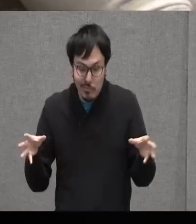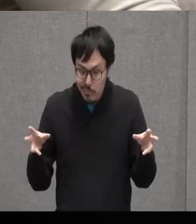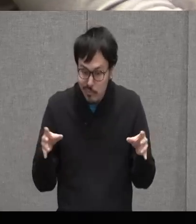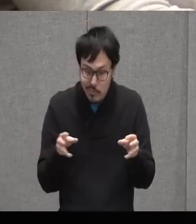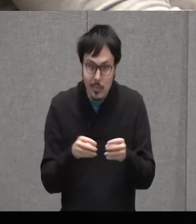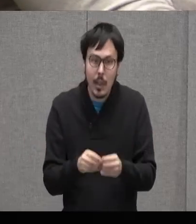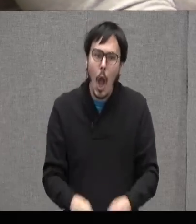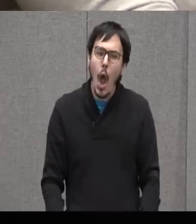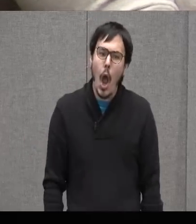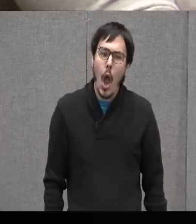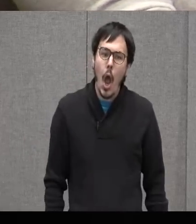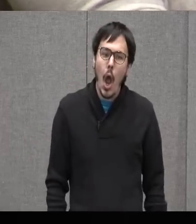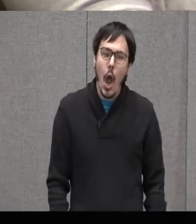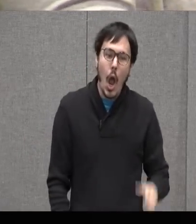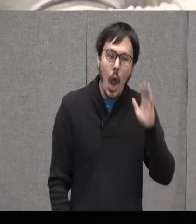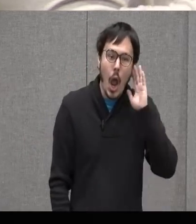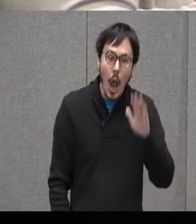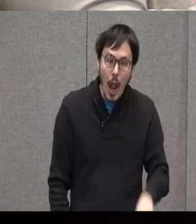I never knew that I loved math so much.